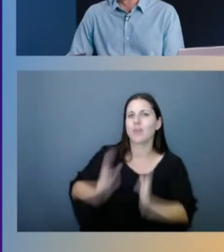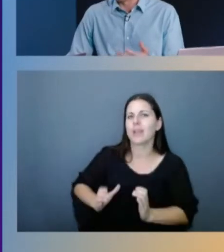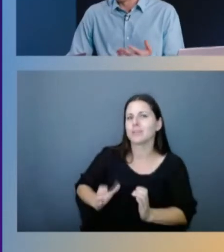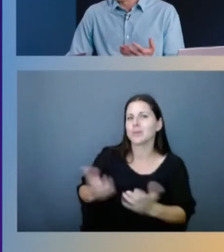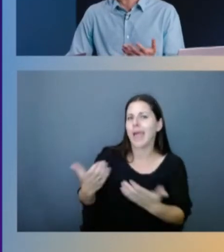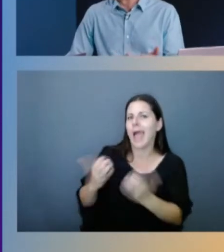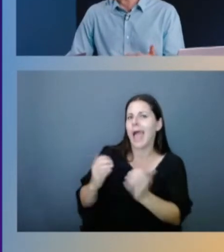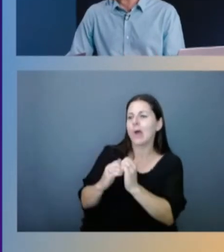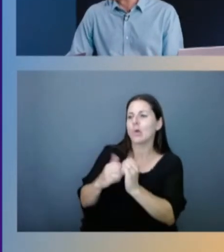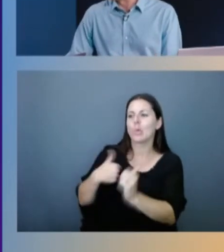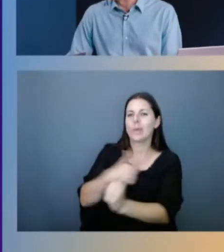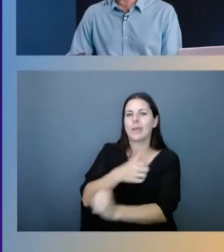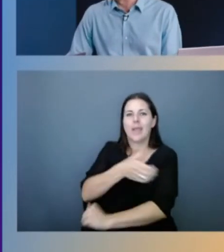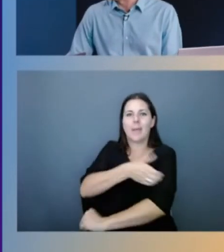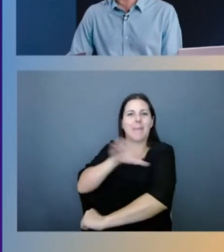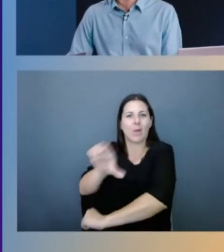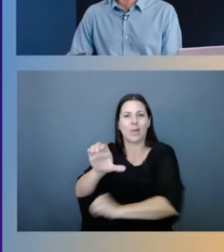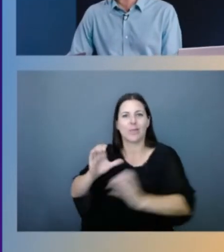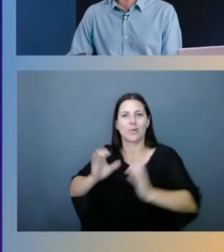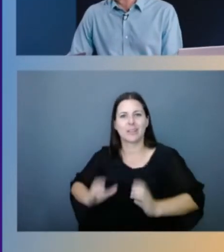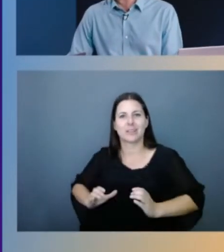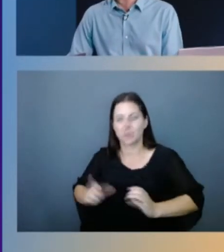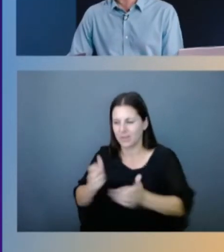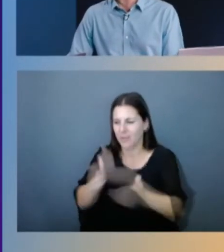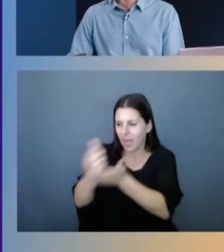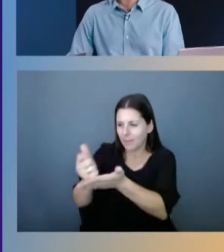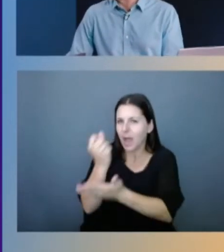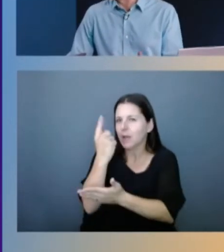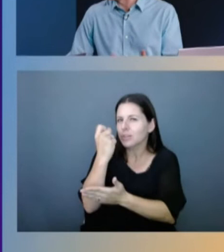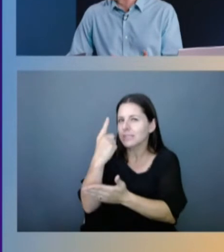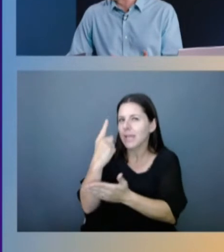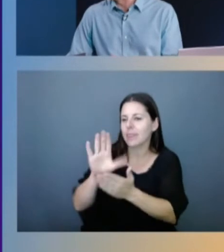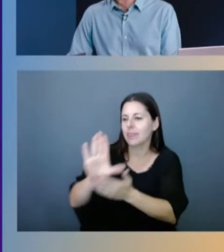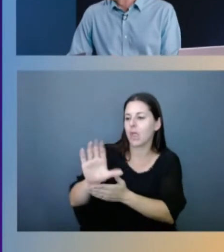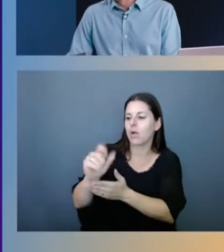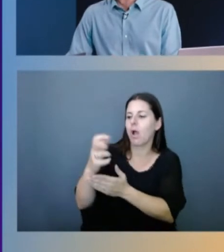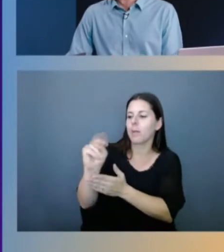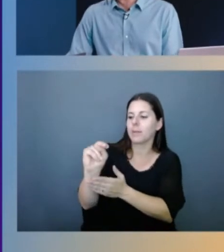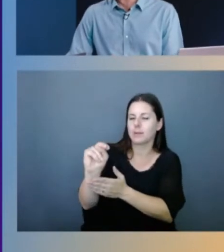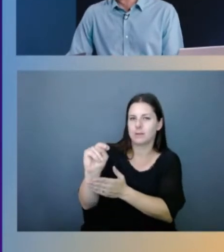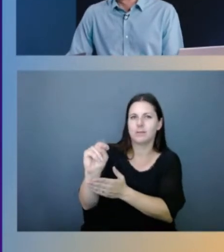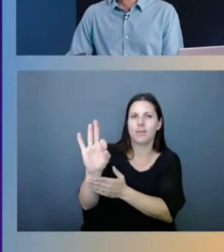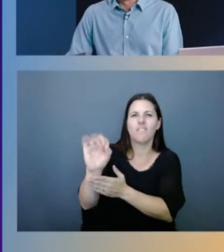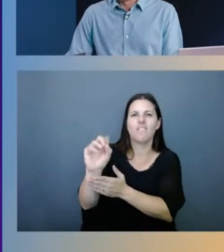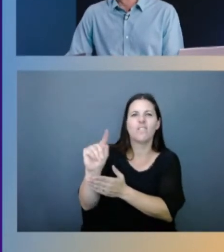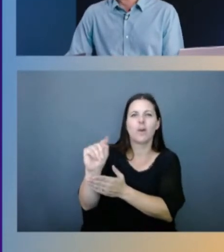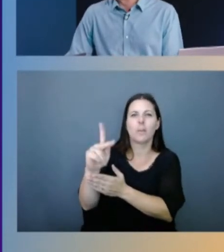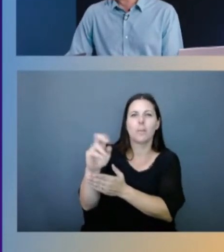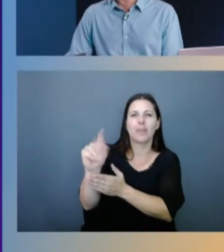what their carbon footprint is in the cloud as well. Because I believe we're trying to give insight to customers